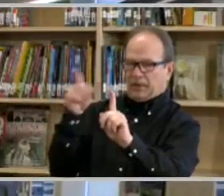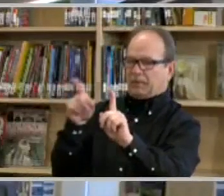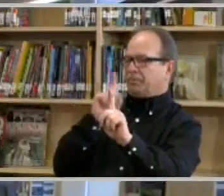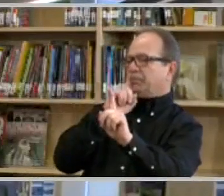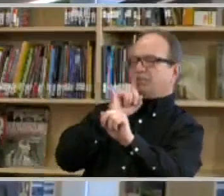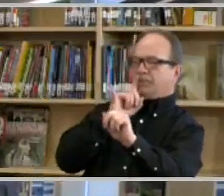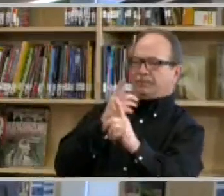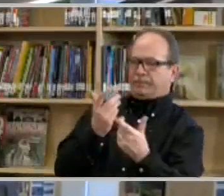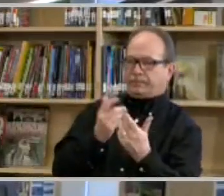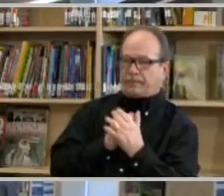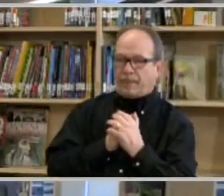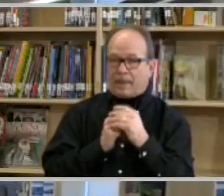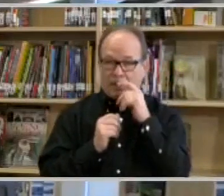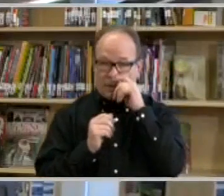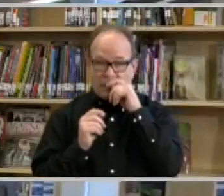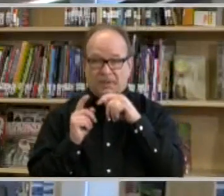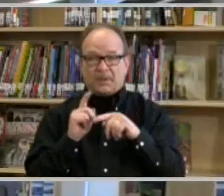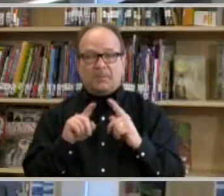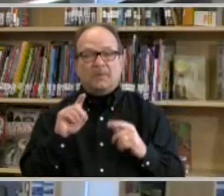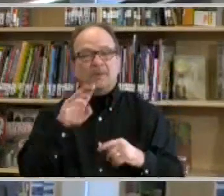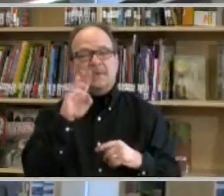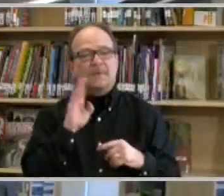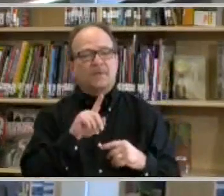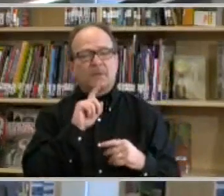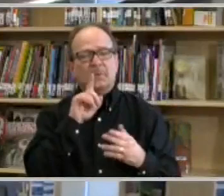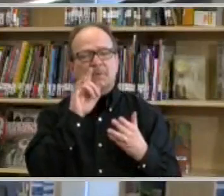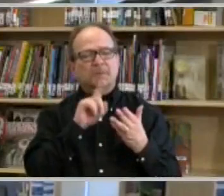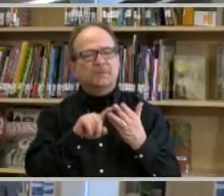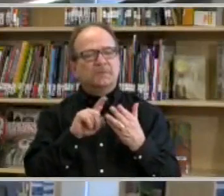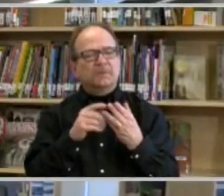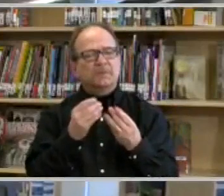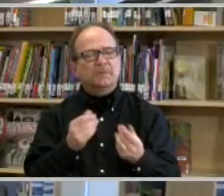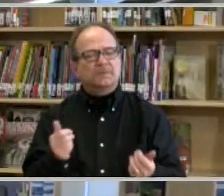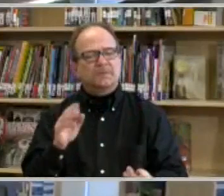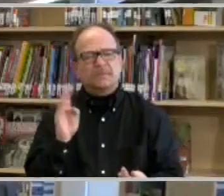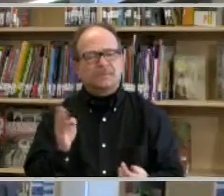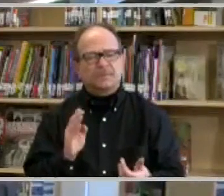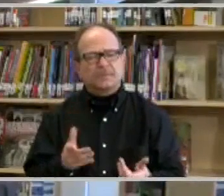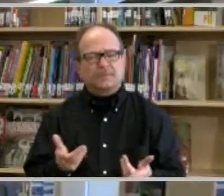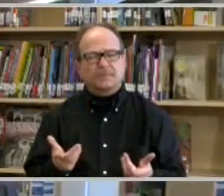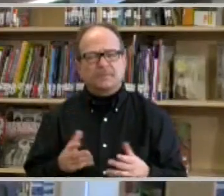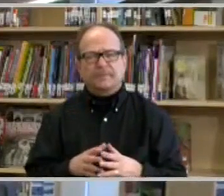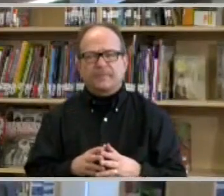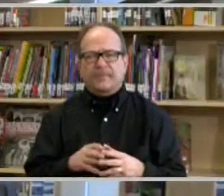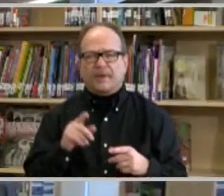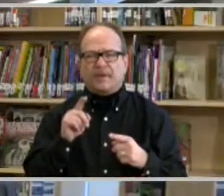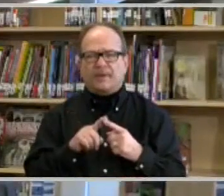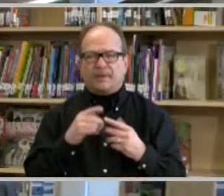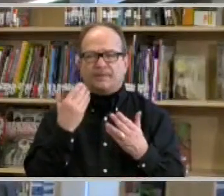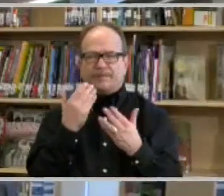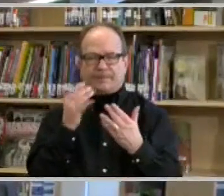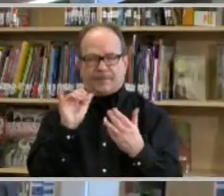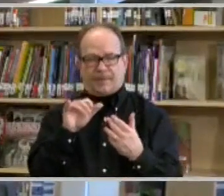GUYS, THAT GOT KILLED AND I THINK THEY WERE THE ONE THAT KILLED THEM BUT LIKE I SAID NOTHING WAS NEVER DONE IT WAS NEVER SOLVED IT WAS NEVER LIKE